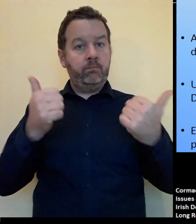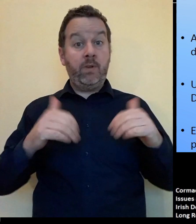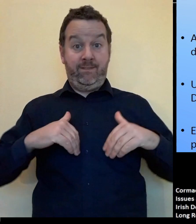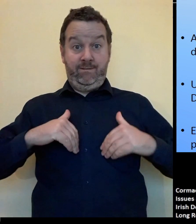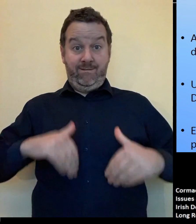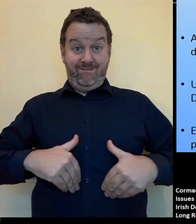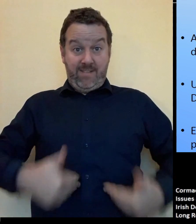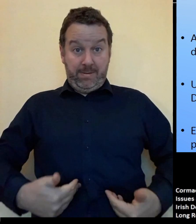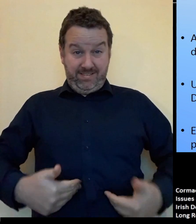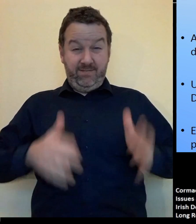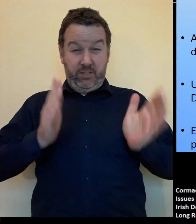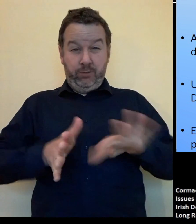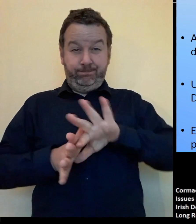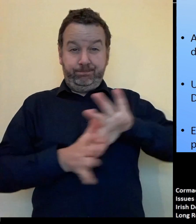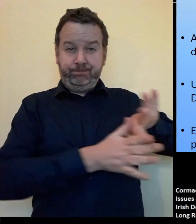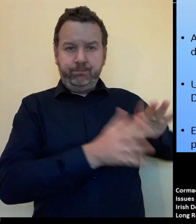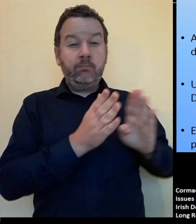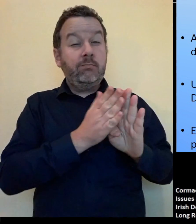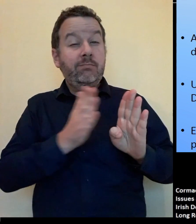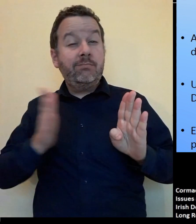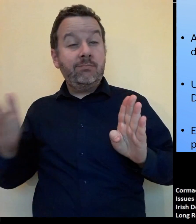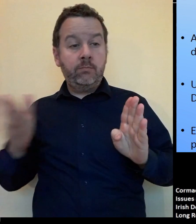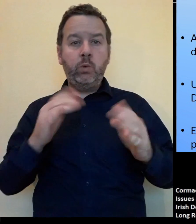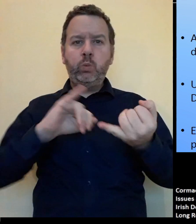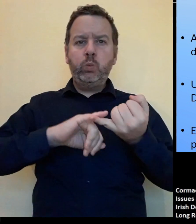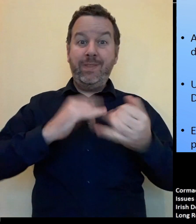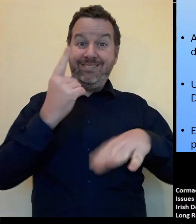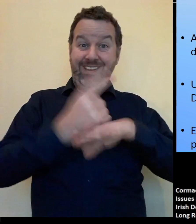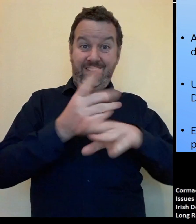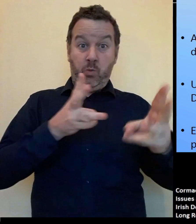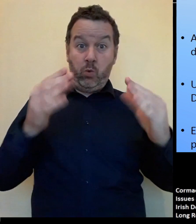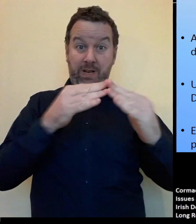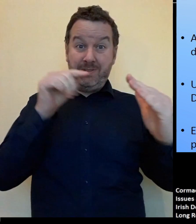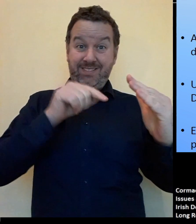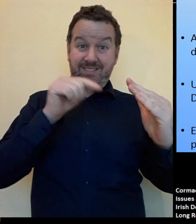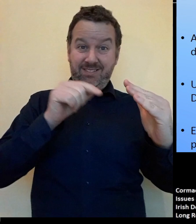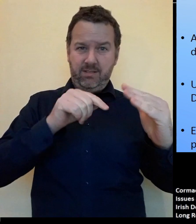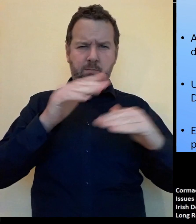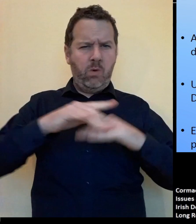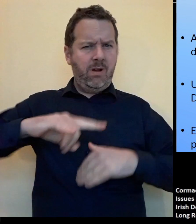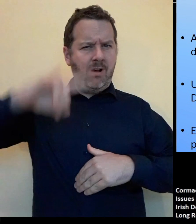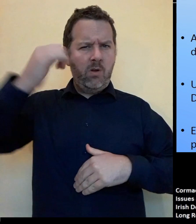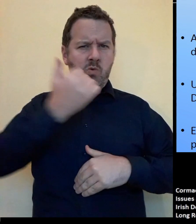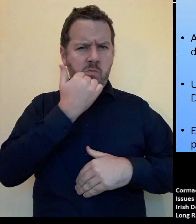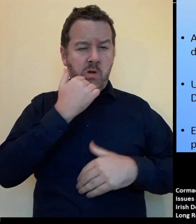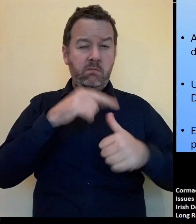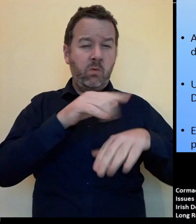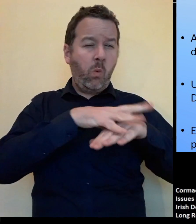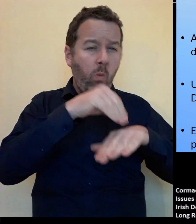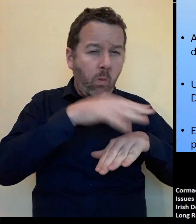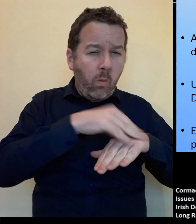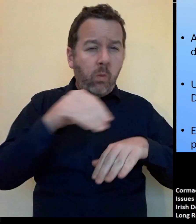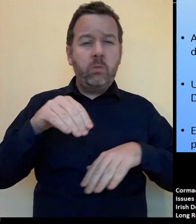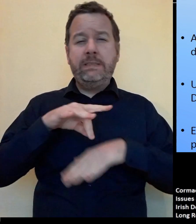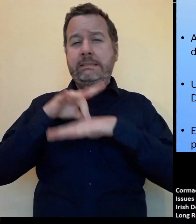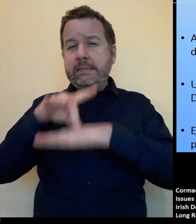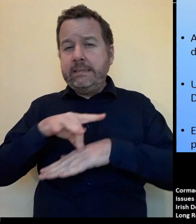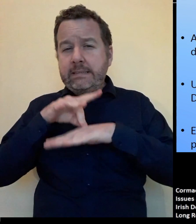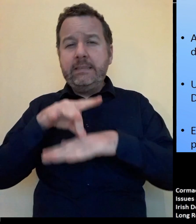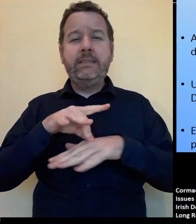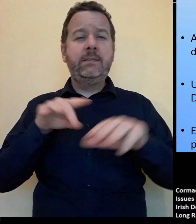Post-Famine we see workhouse populations with much higher proportions of the elderly, the sick,